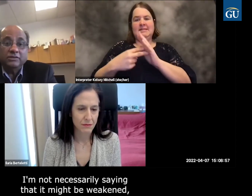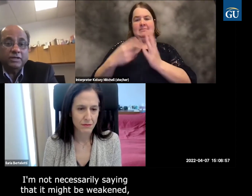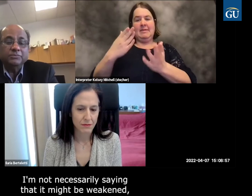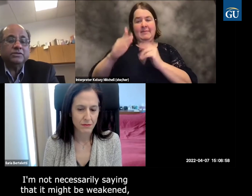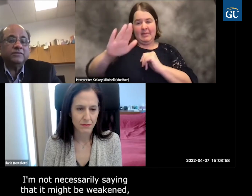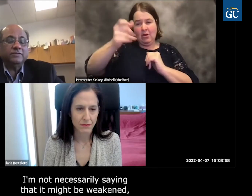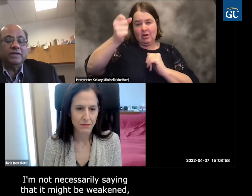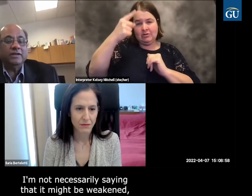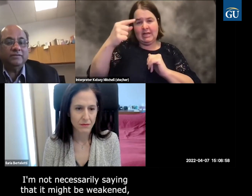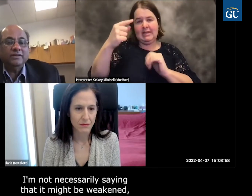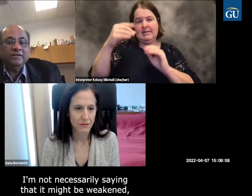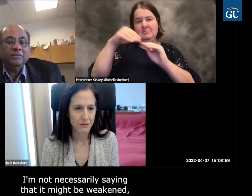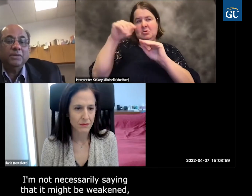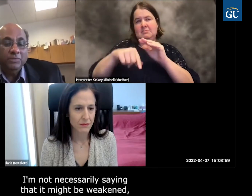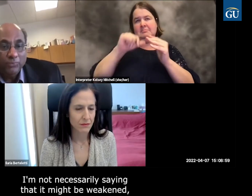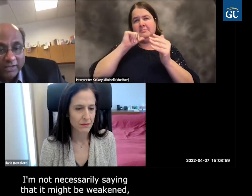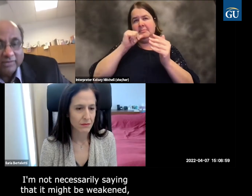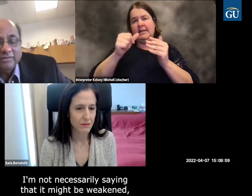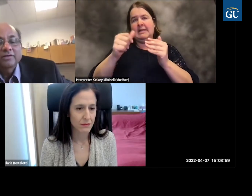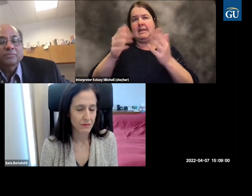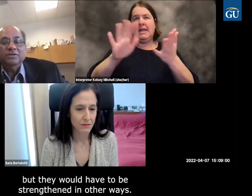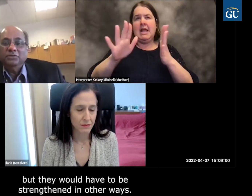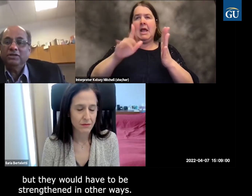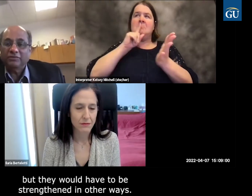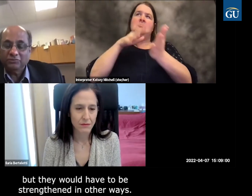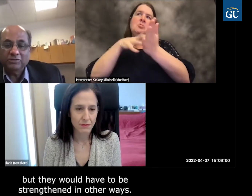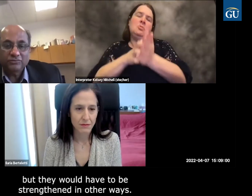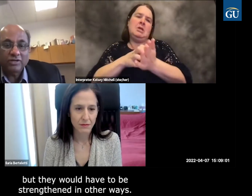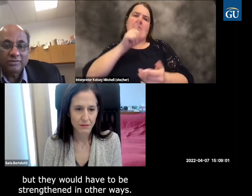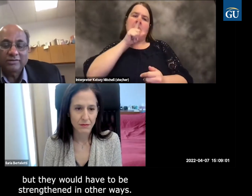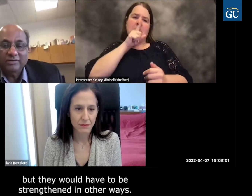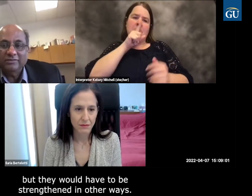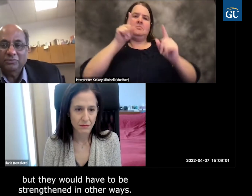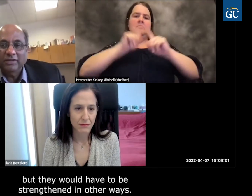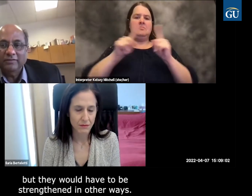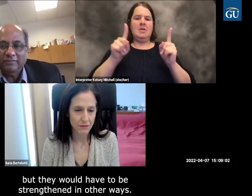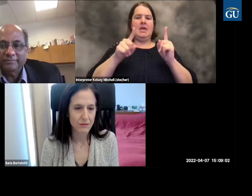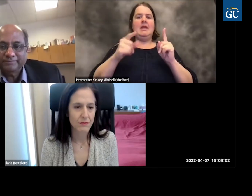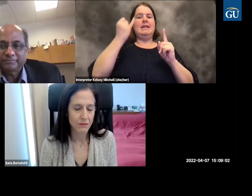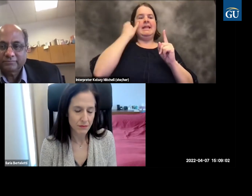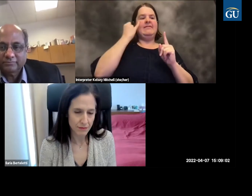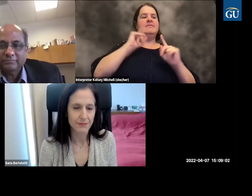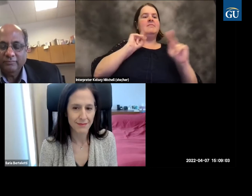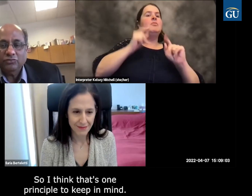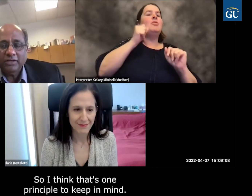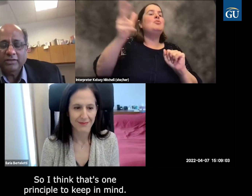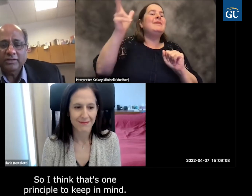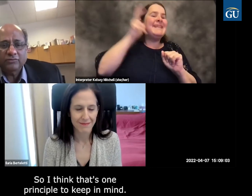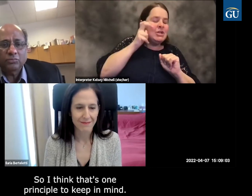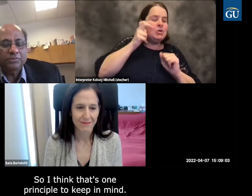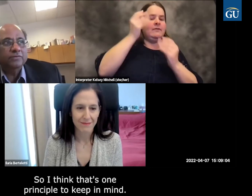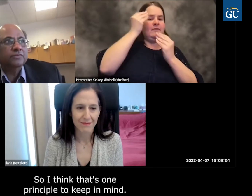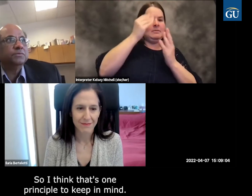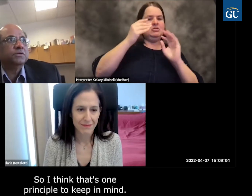i'm not necessarily saying that they might be weakened but they would have to be strengthened in other ways